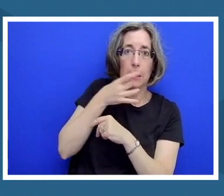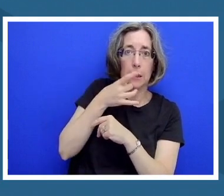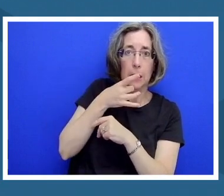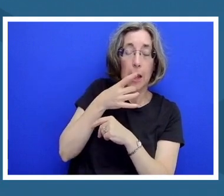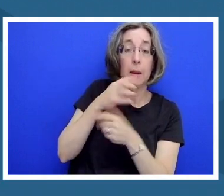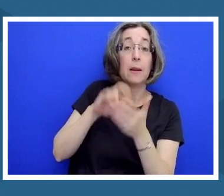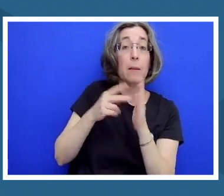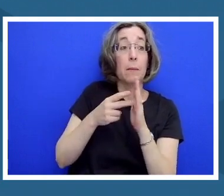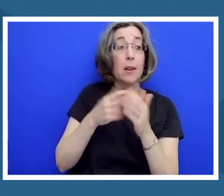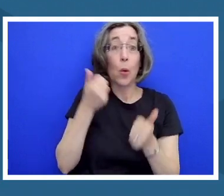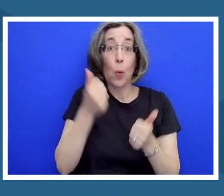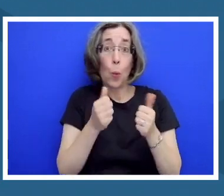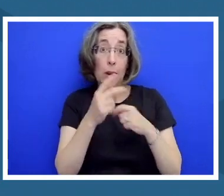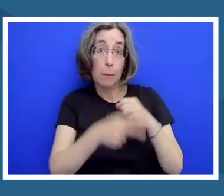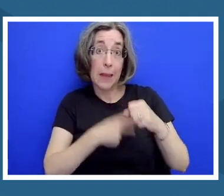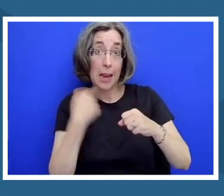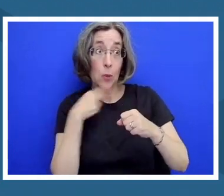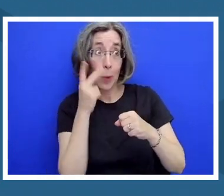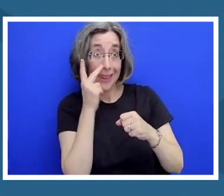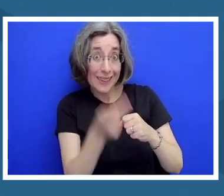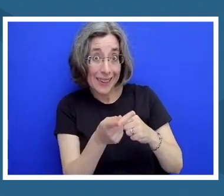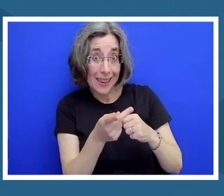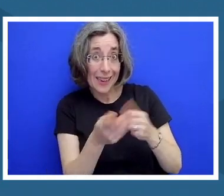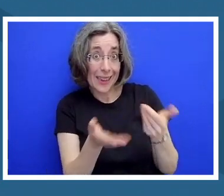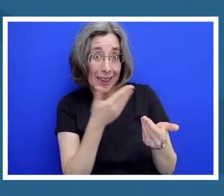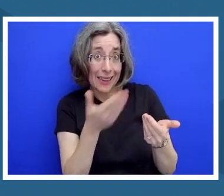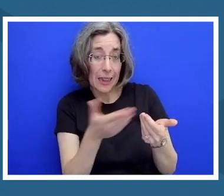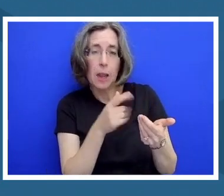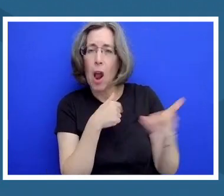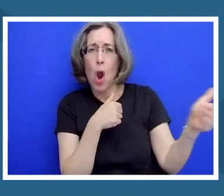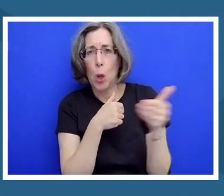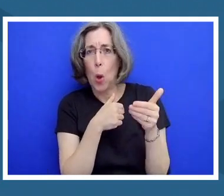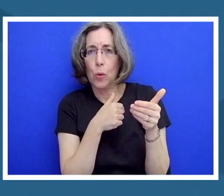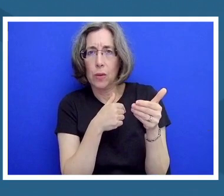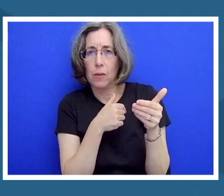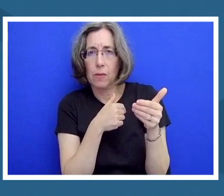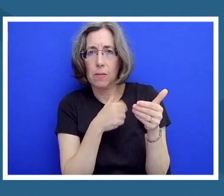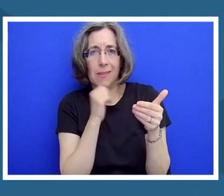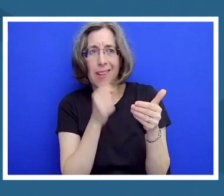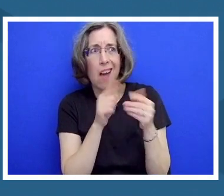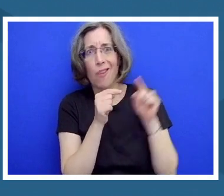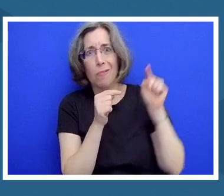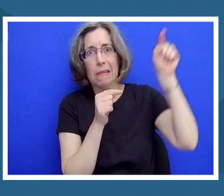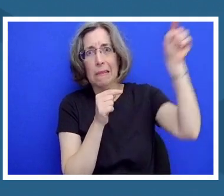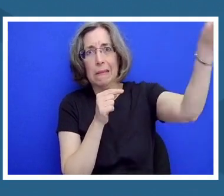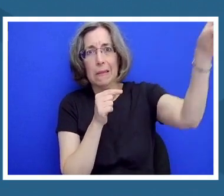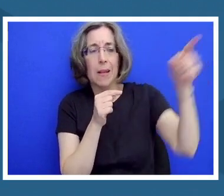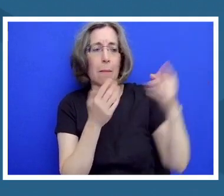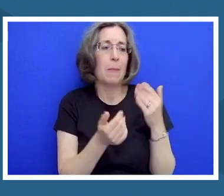um so in principle these are things that are only like